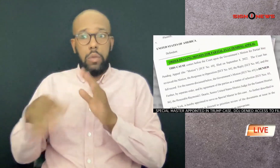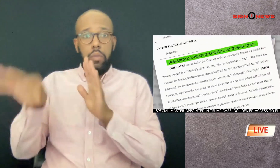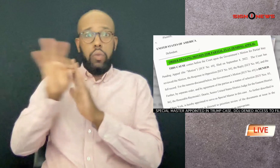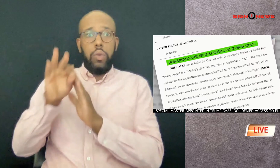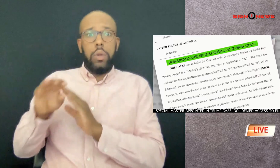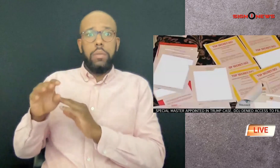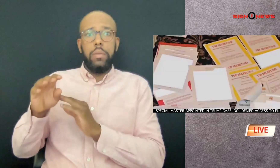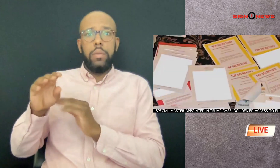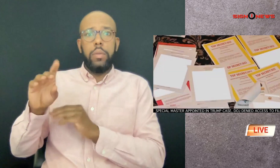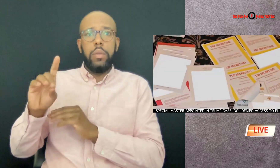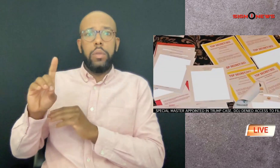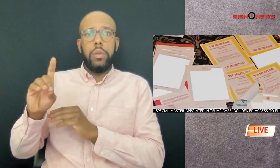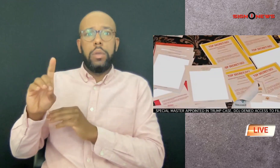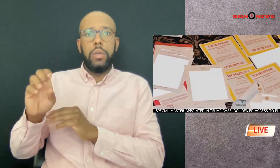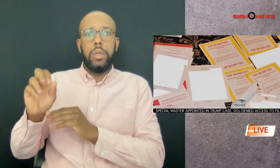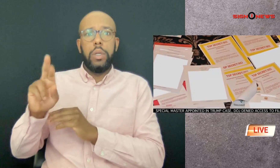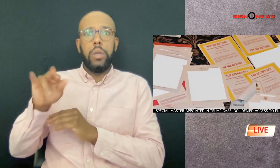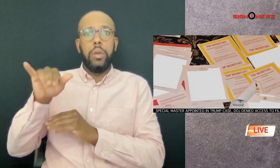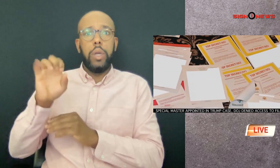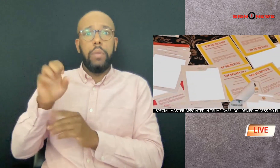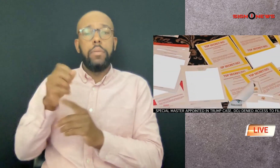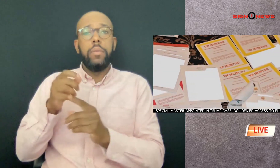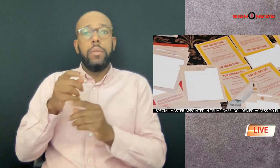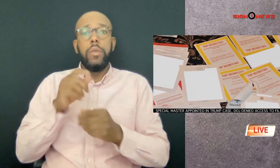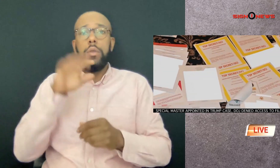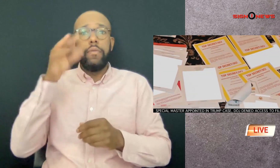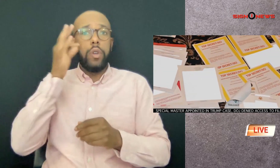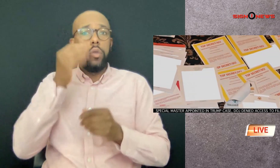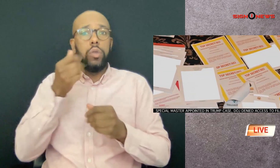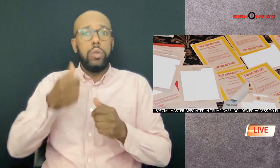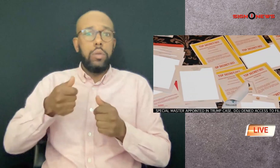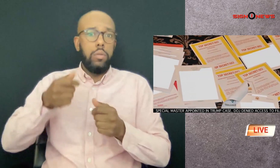both sides agreed on appointing him and most analysts say he is well respected